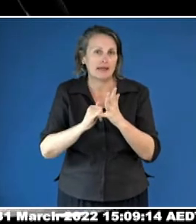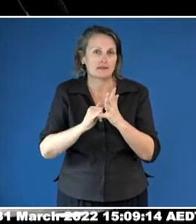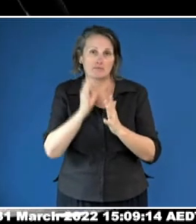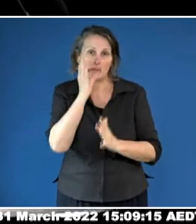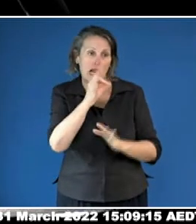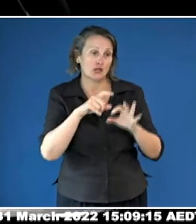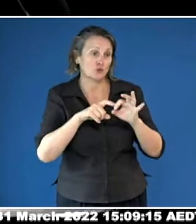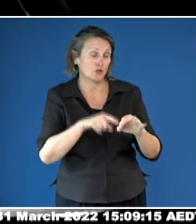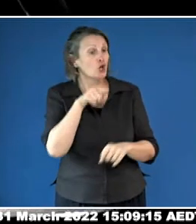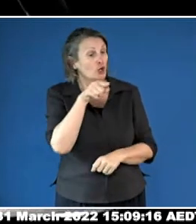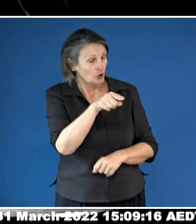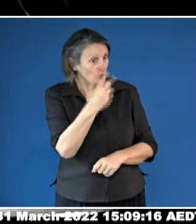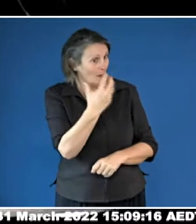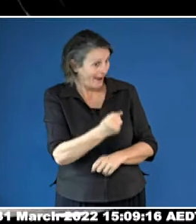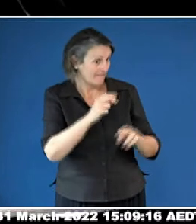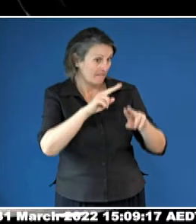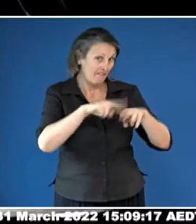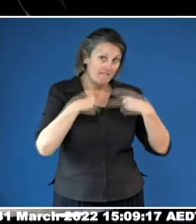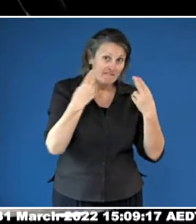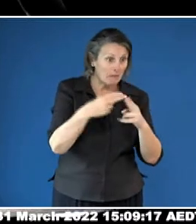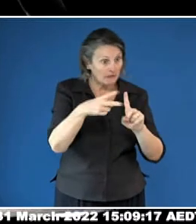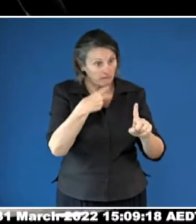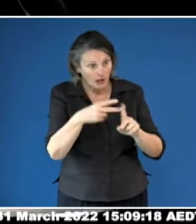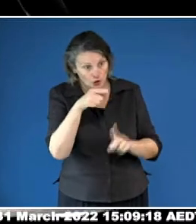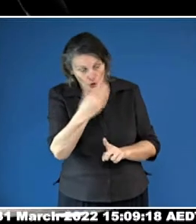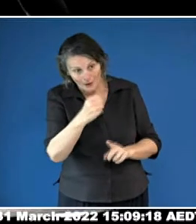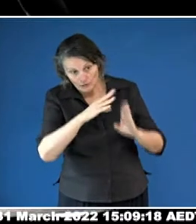family violence" might not be useful for women with disabilities because our